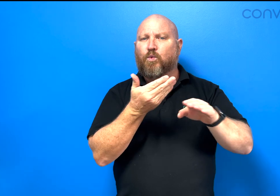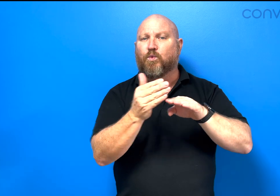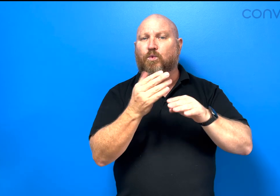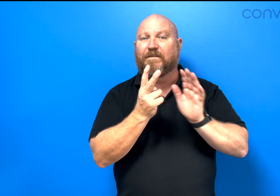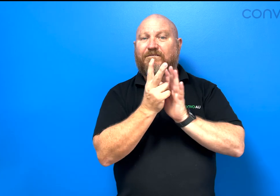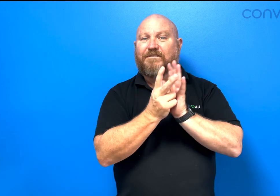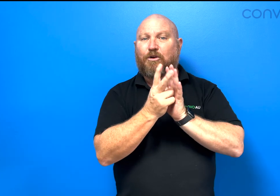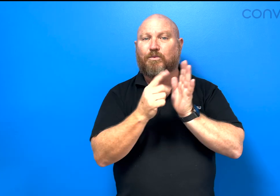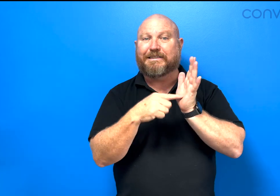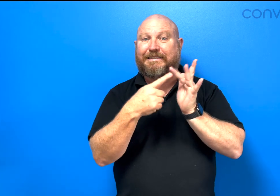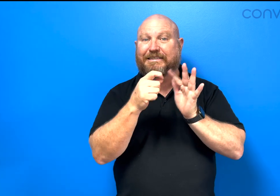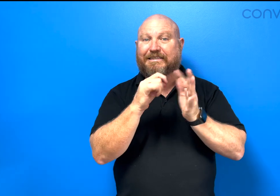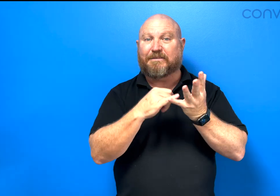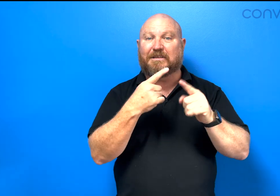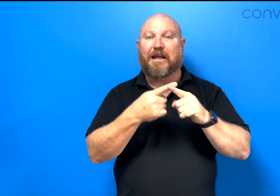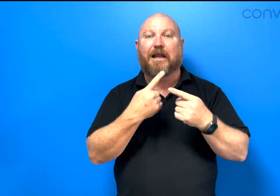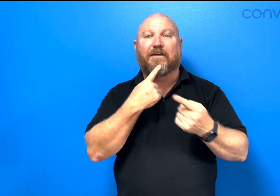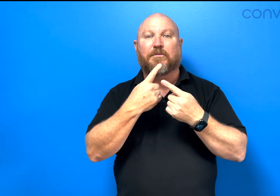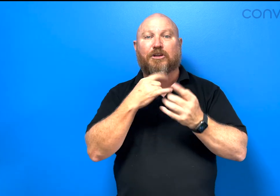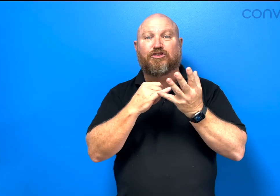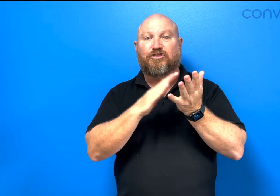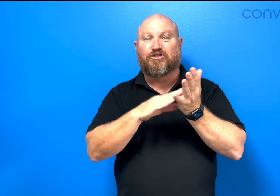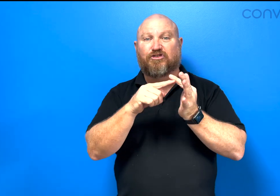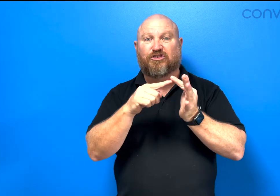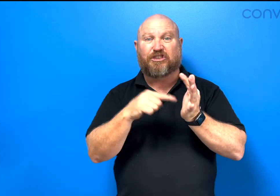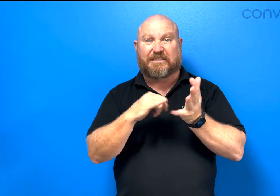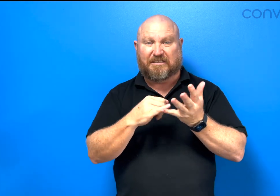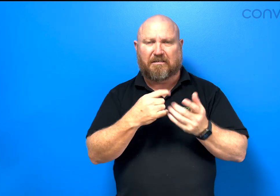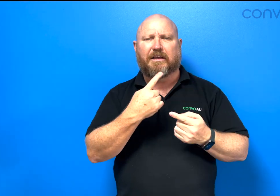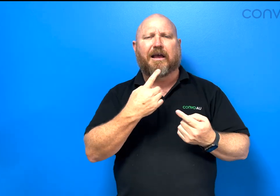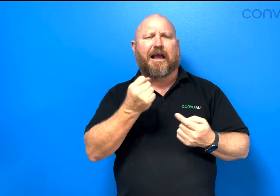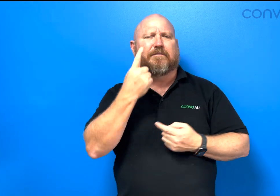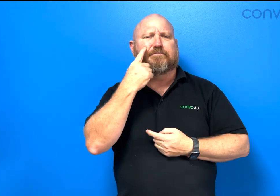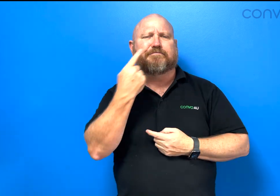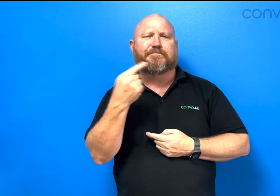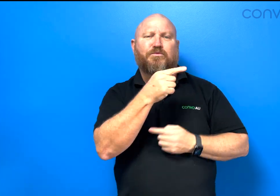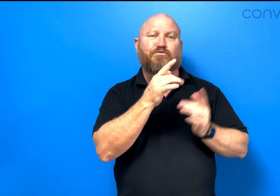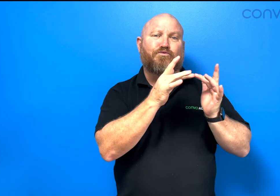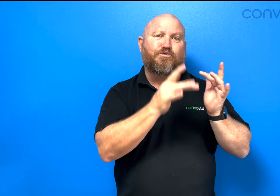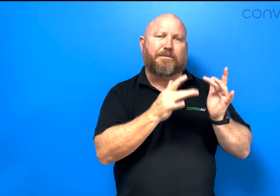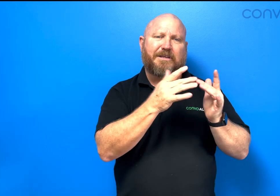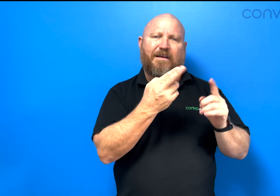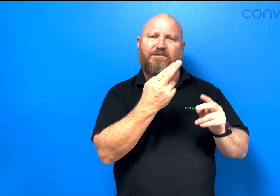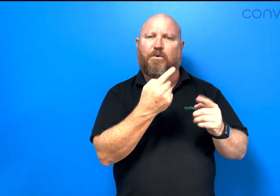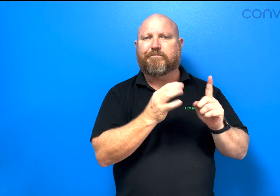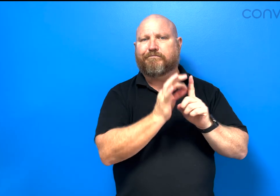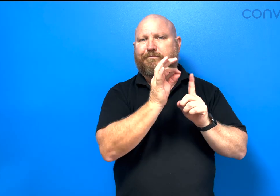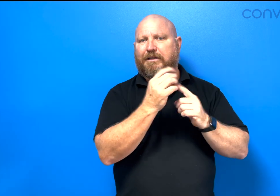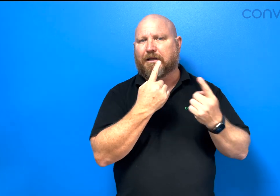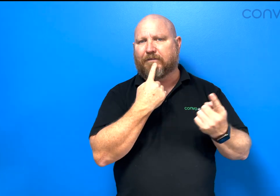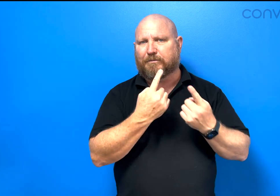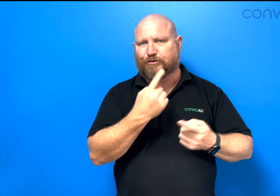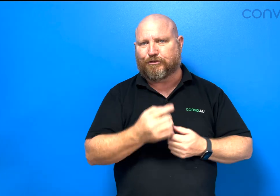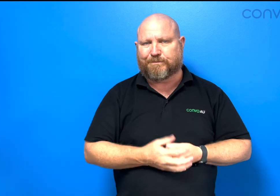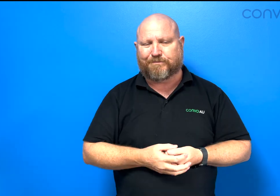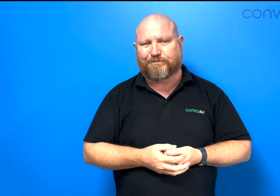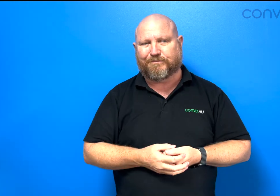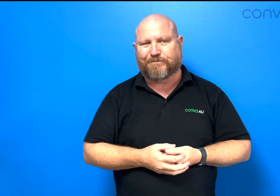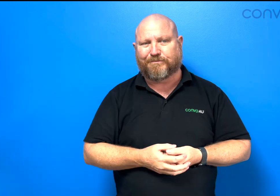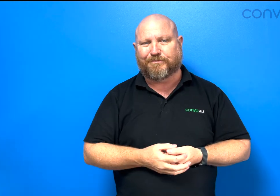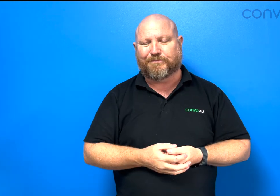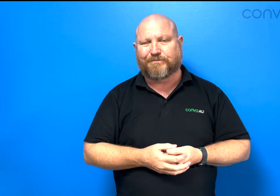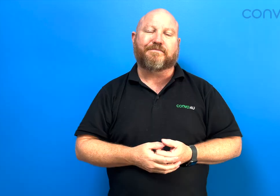We are constantly creating new video tips and information sheets, please check out these links: